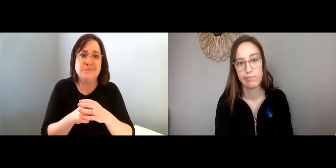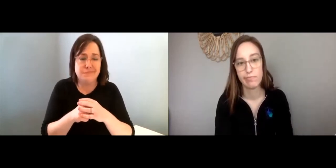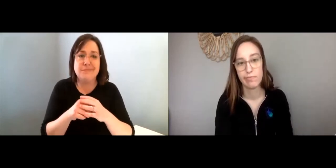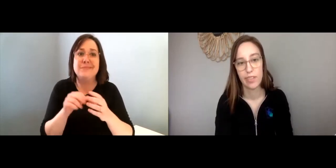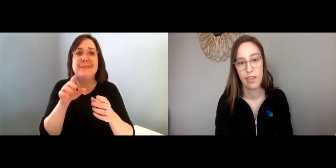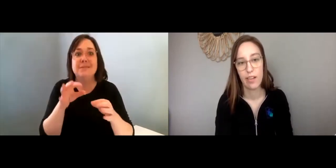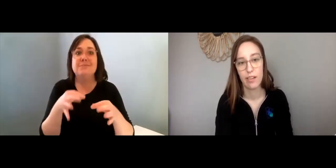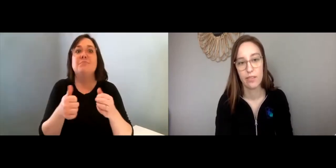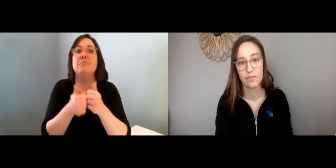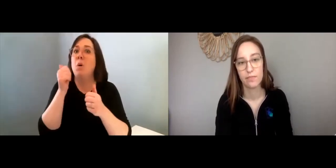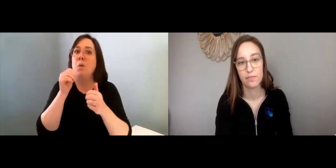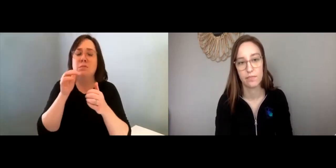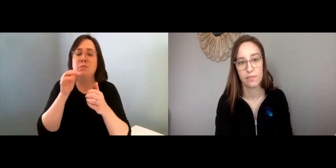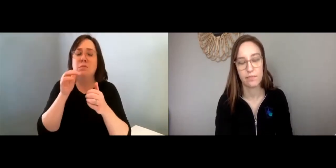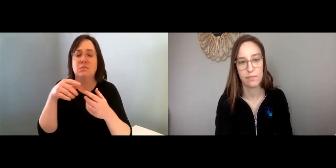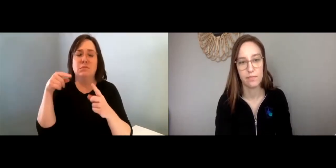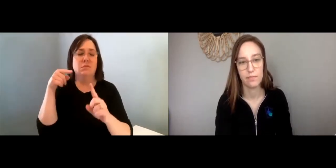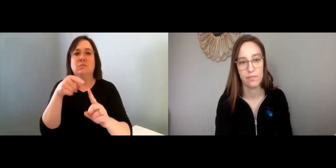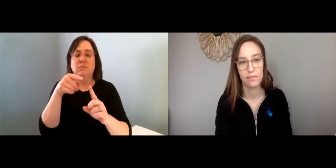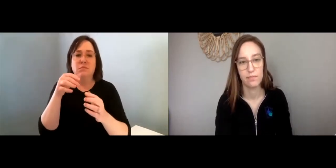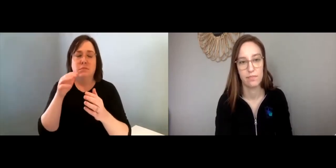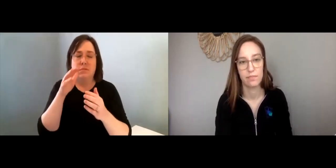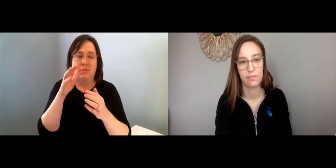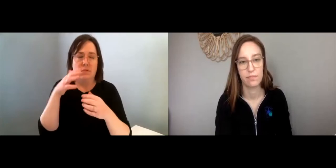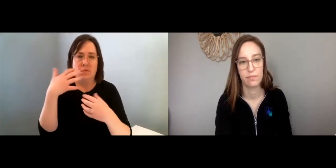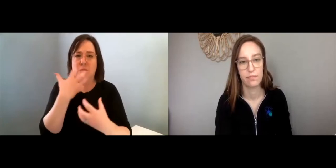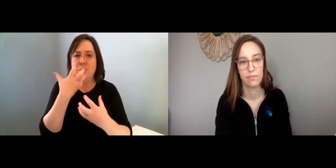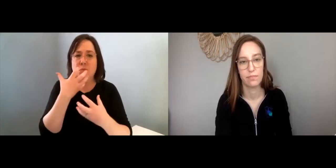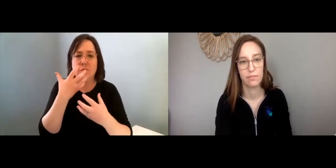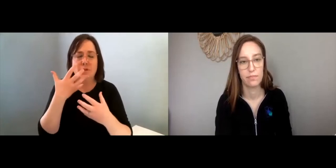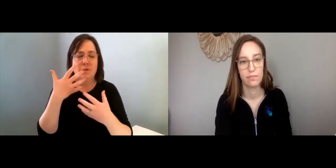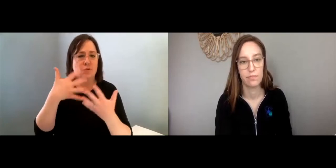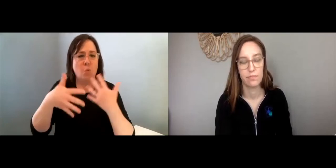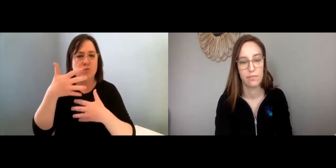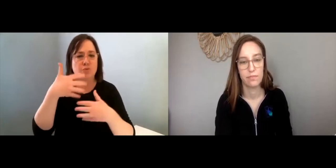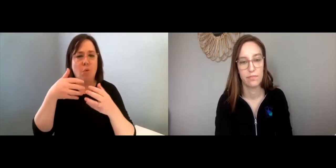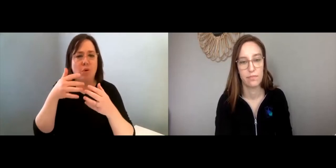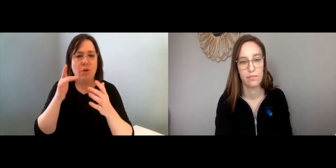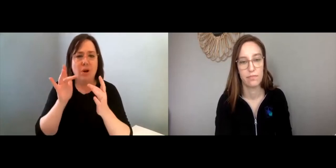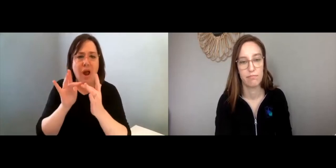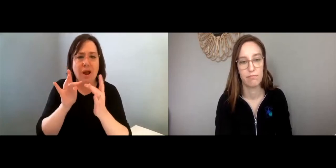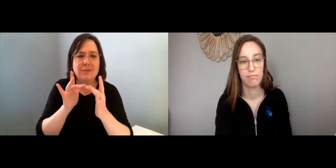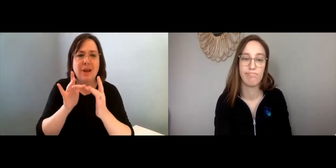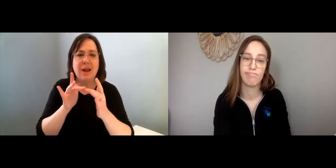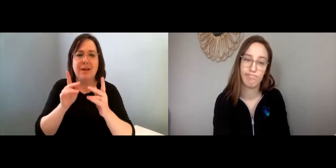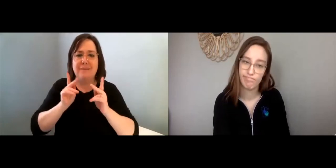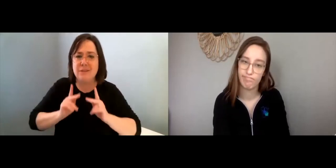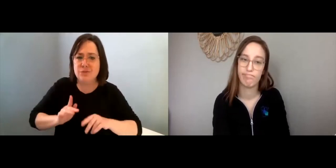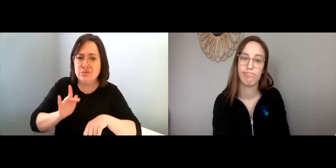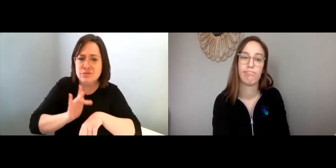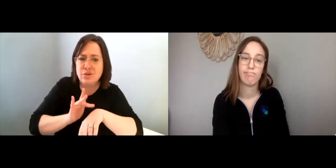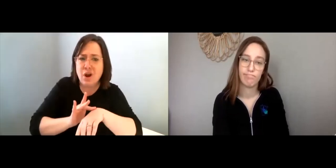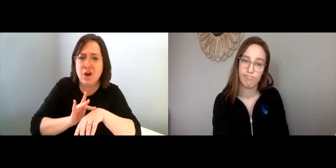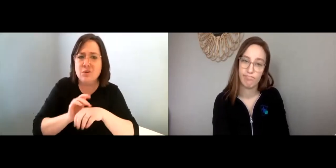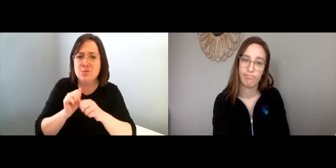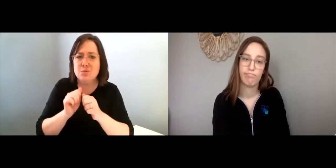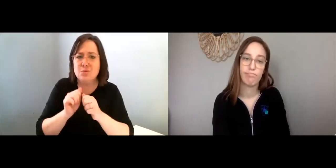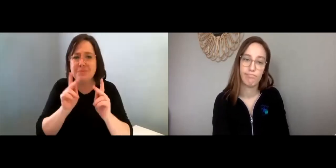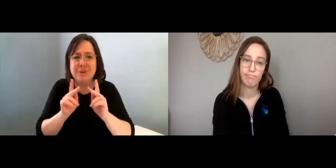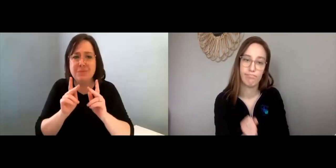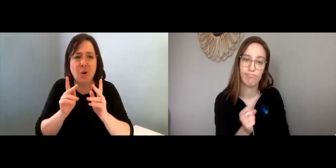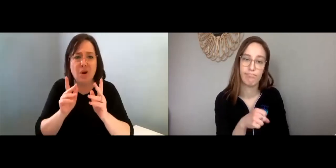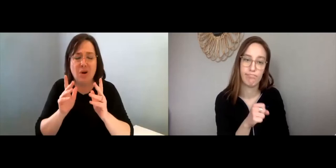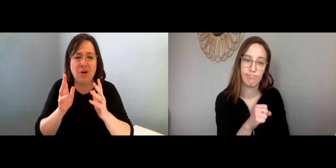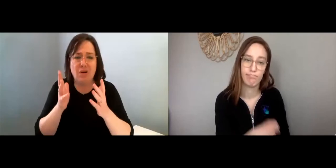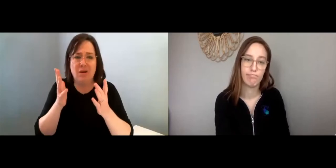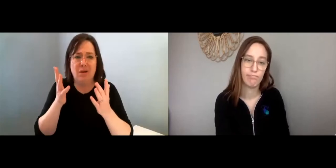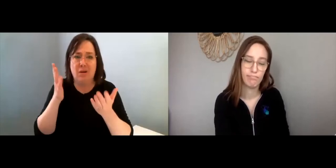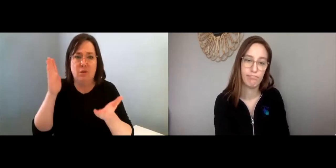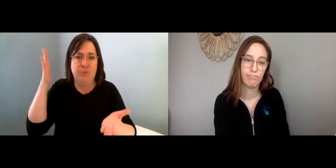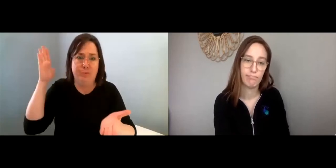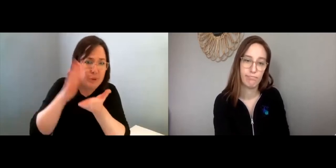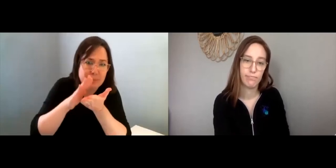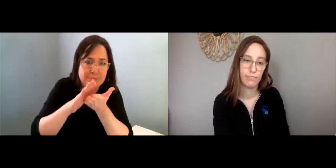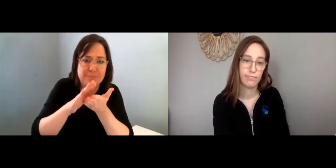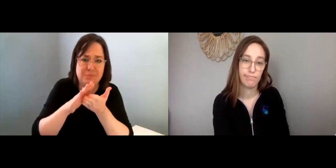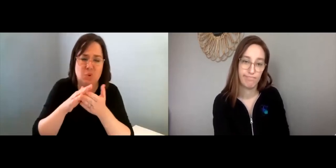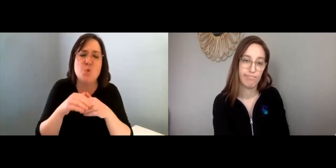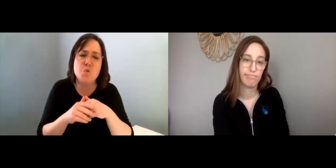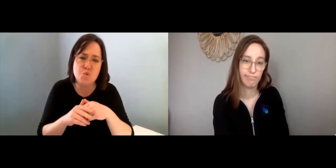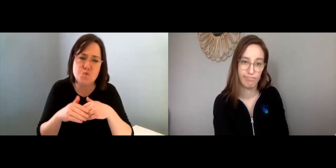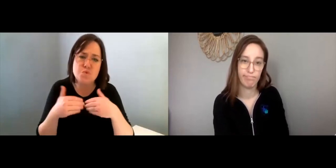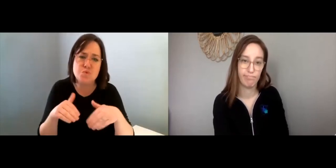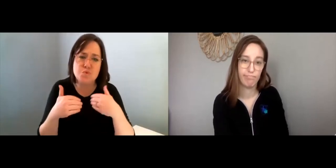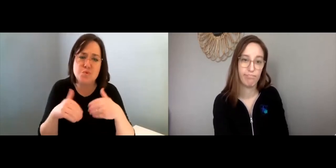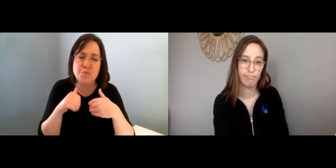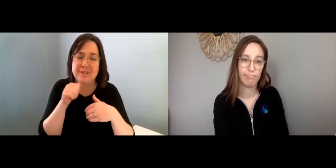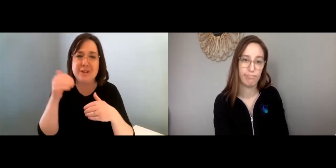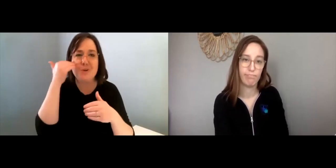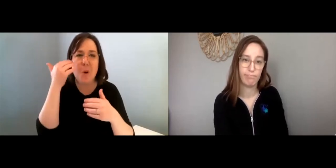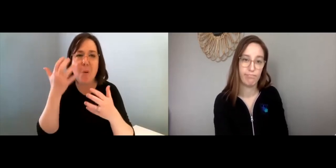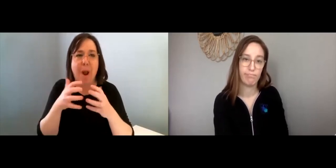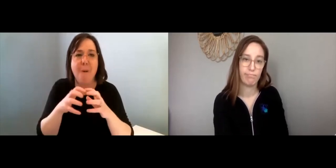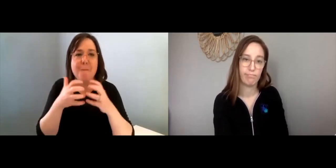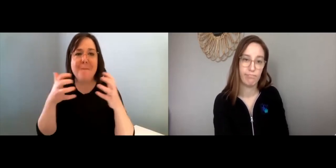Lisa: All of those social contacts, physical touch, everything has been so greatly reduced.